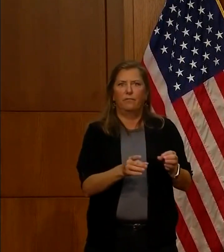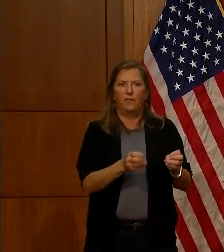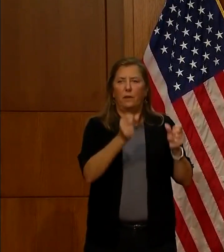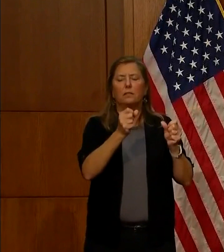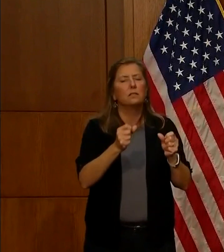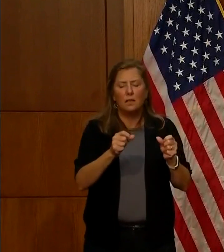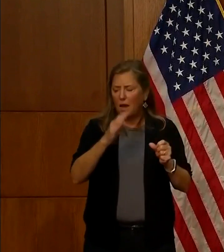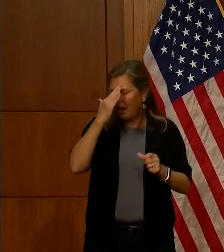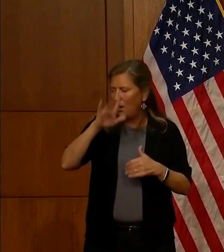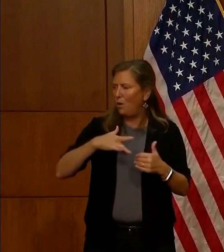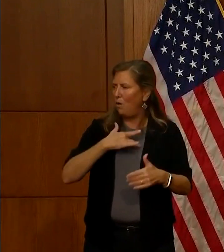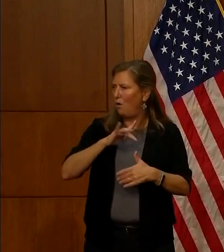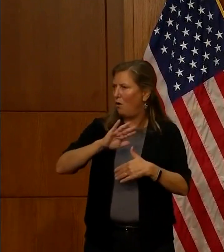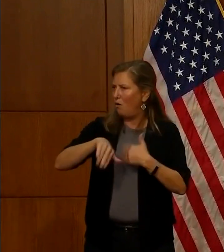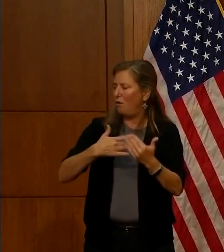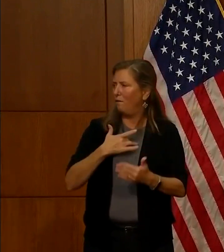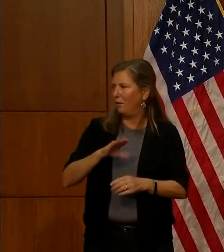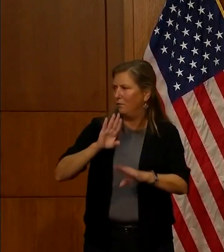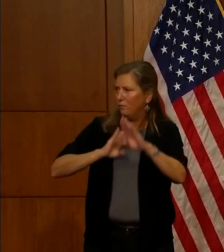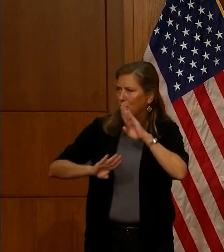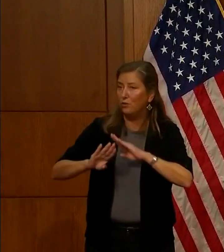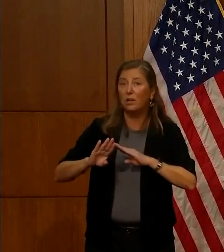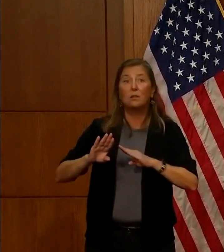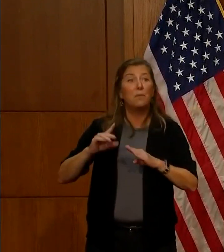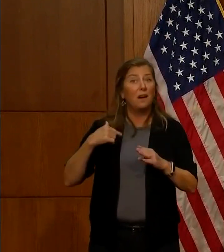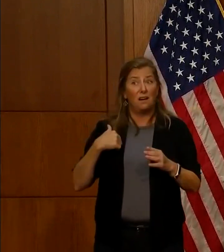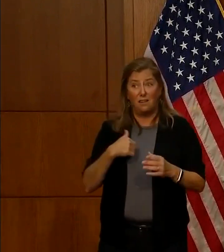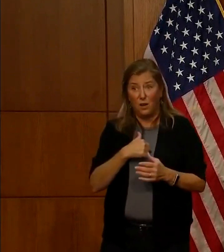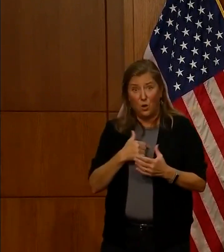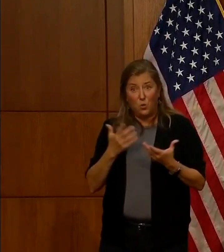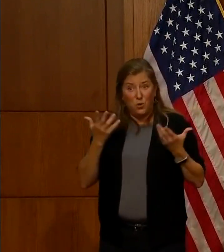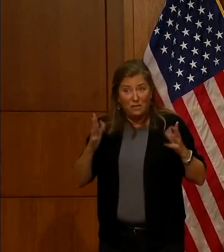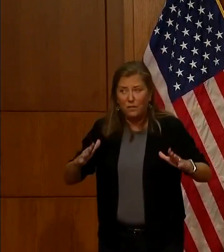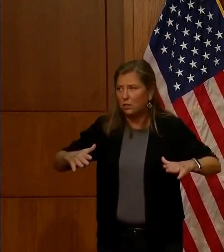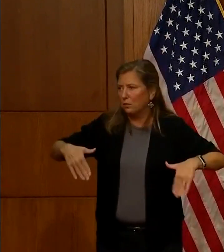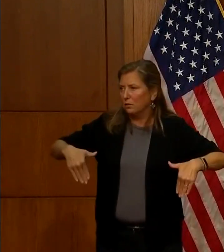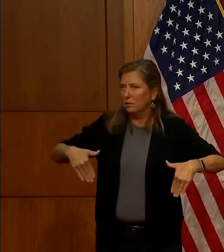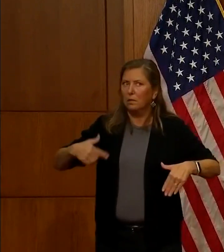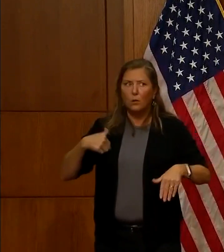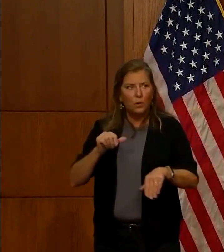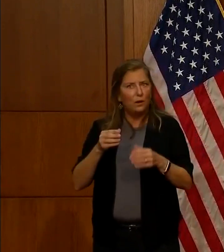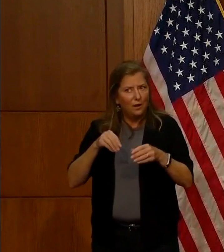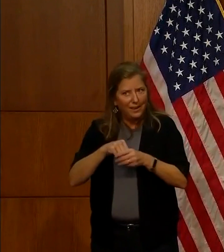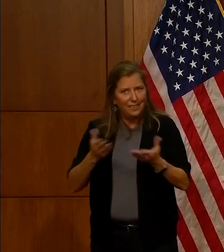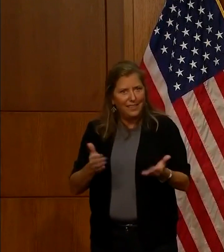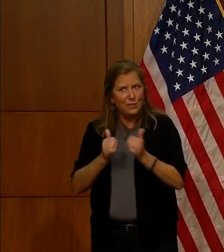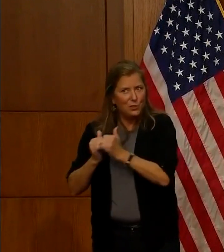A SPRINT AND I KNOW EVERYONE IS FRUSTRATED BUT WE'RE NOT OUT OF